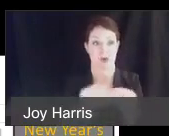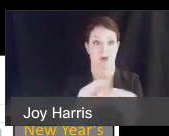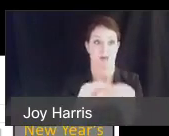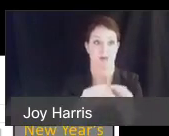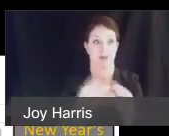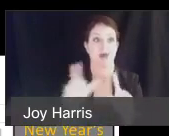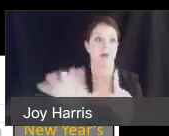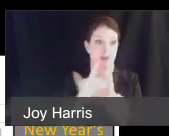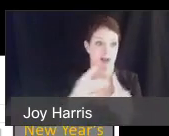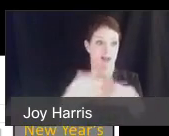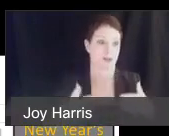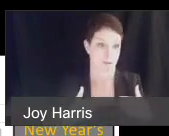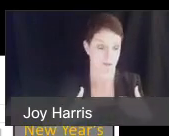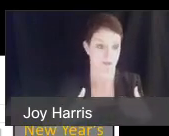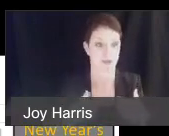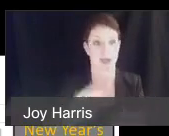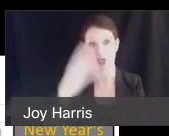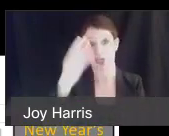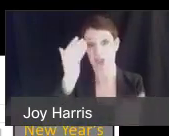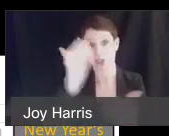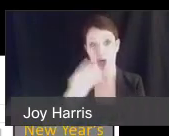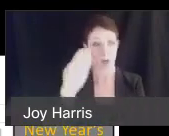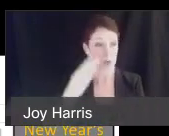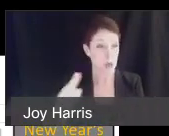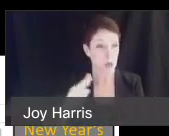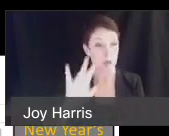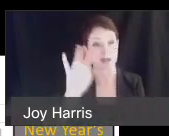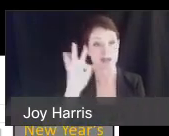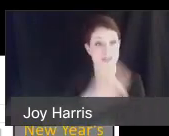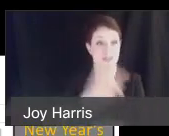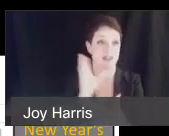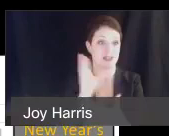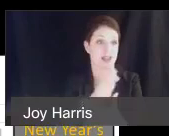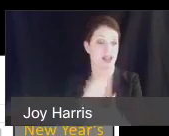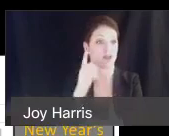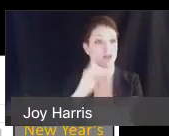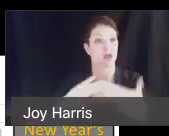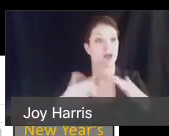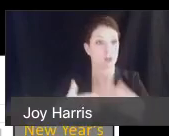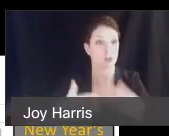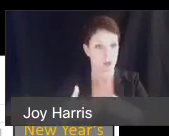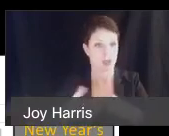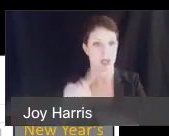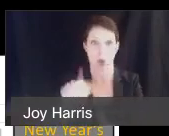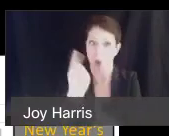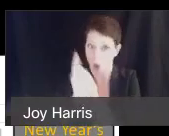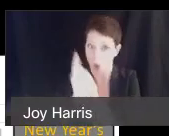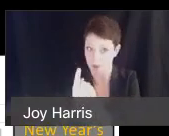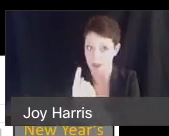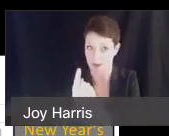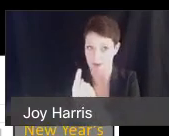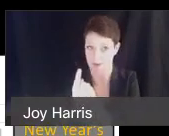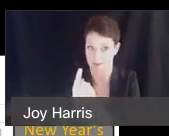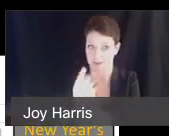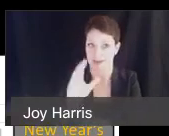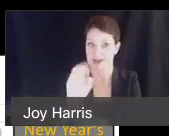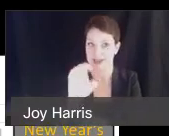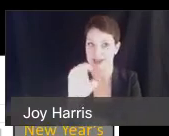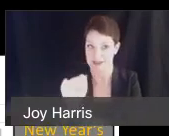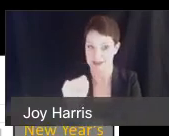The dark blue line is the seven day average of community-only cases, the light blue line is the